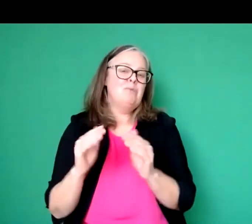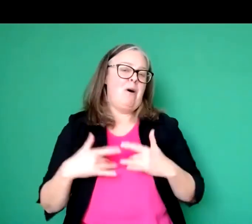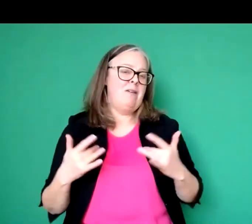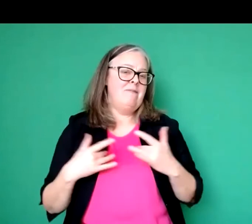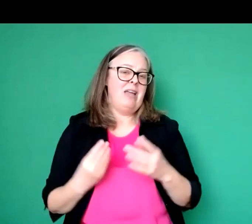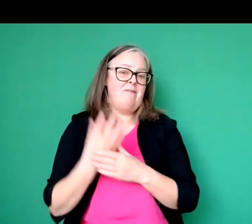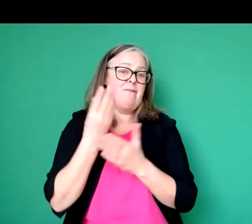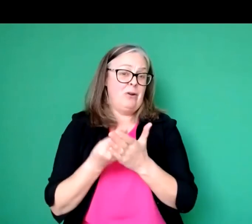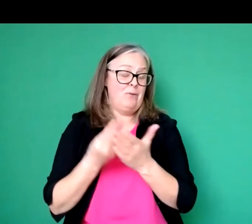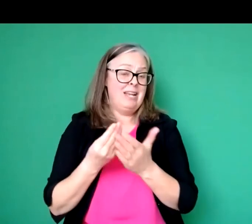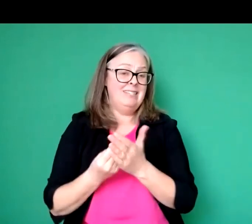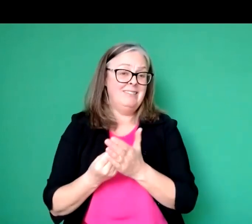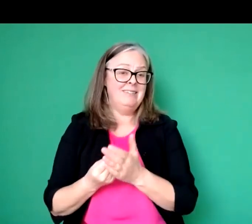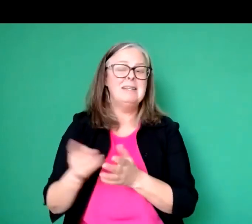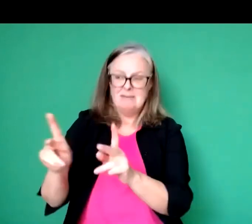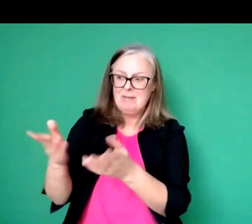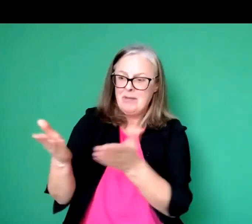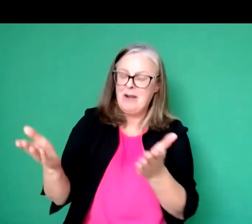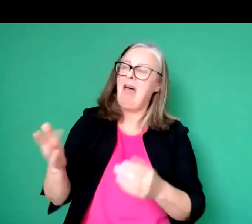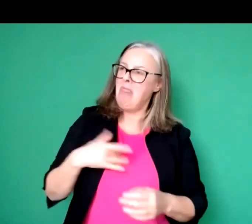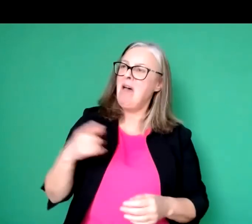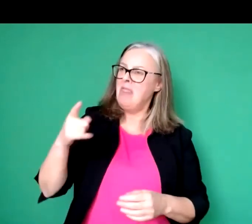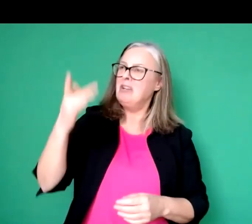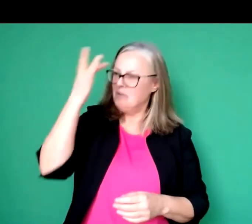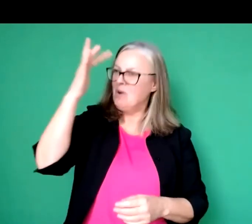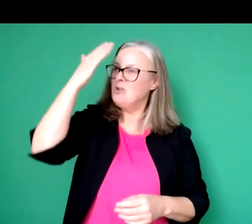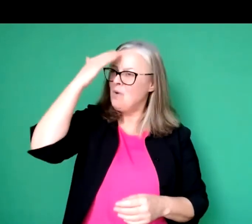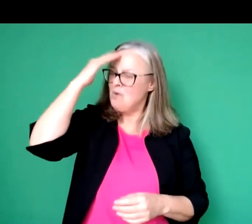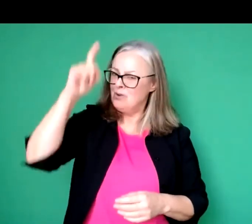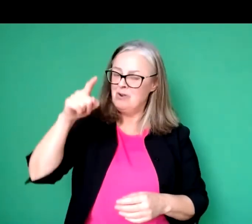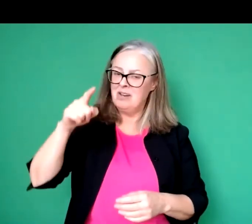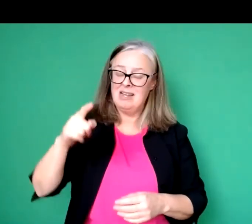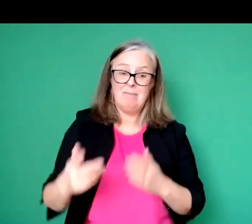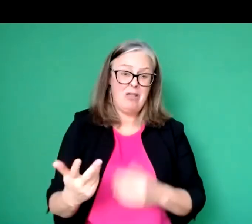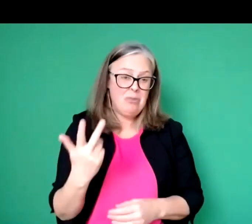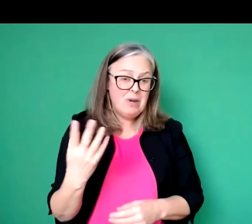kind of think would know better and i think i had three possibly four people asked to pet my dog